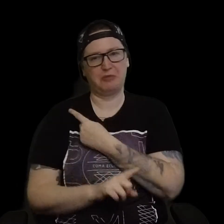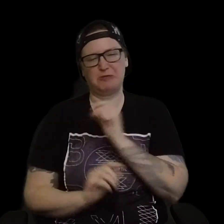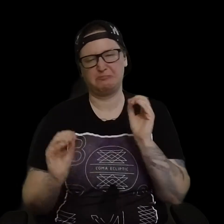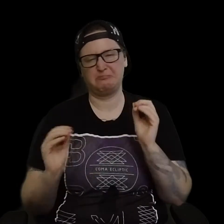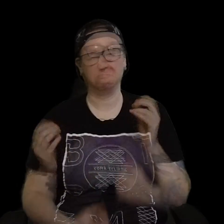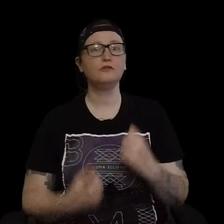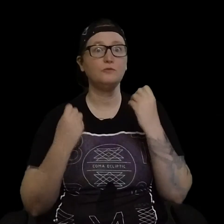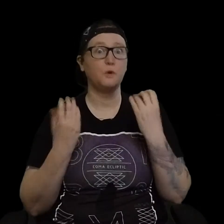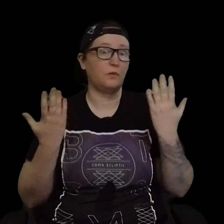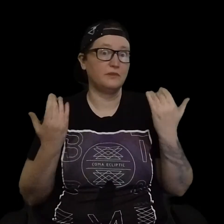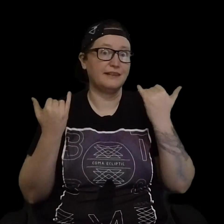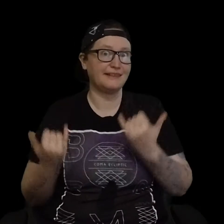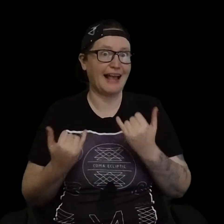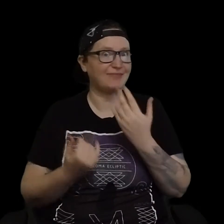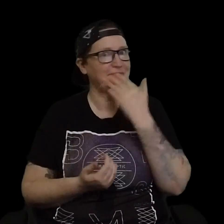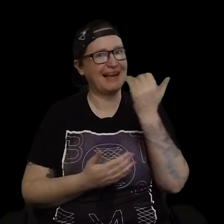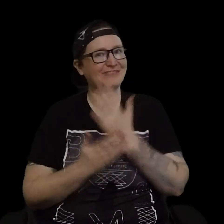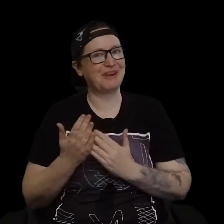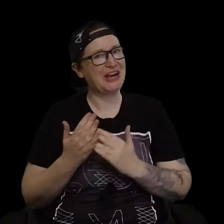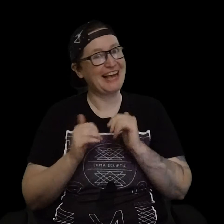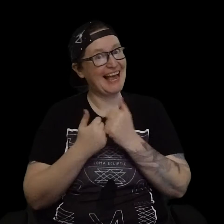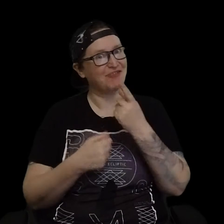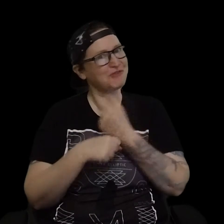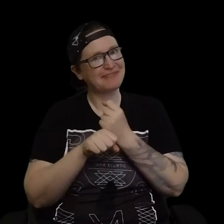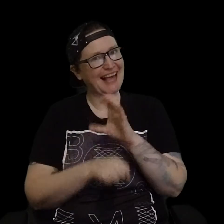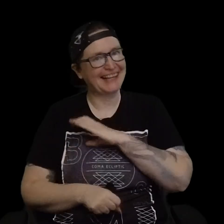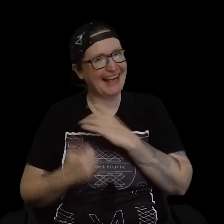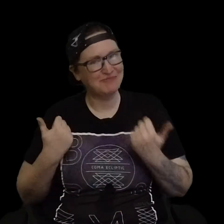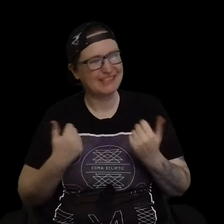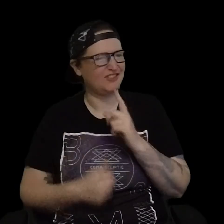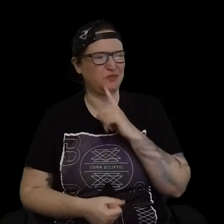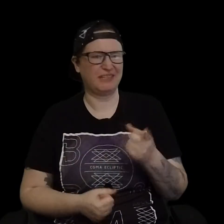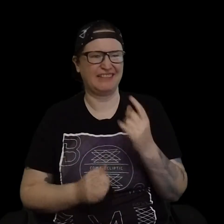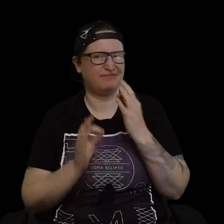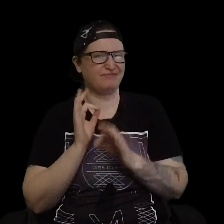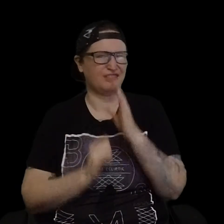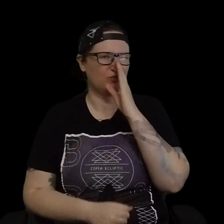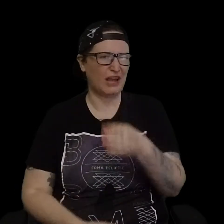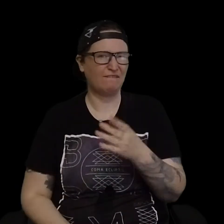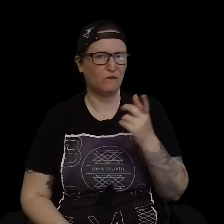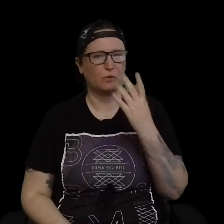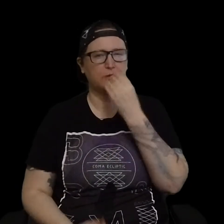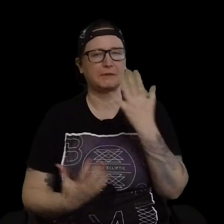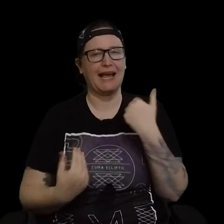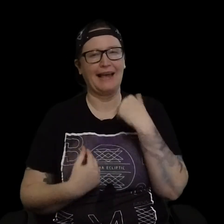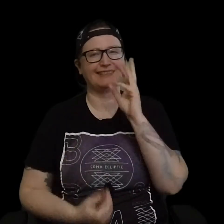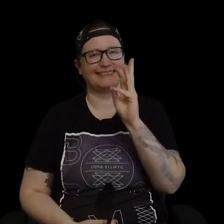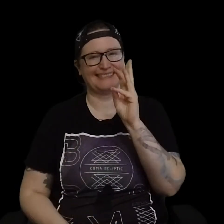complicated or different so now the best part how do you make a character so again pretty simple